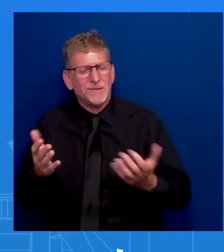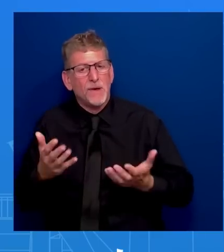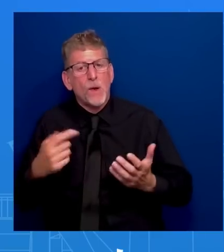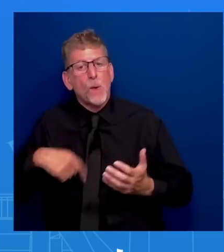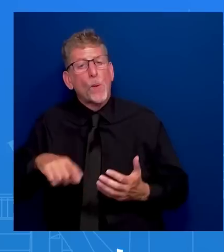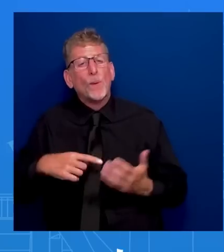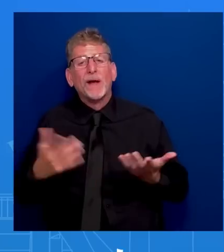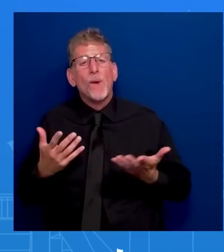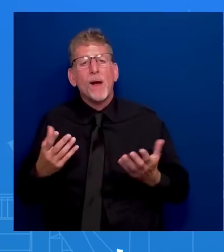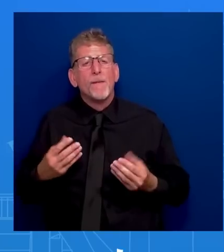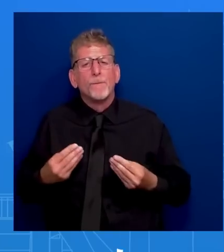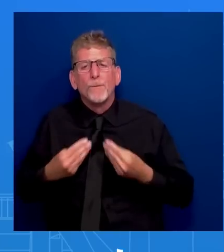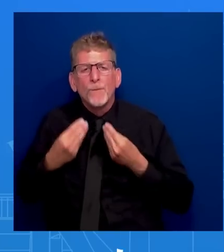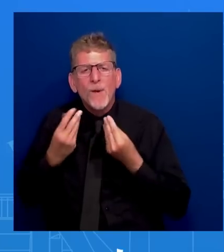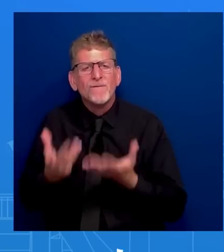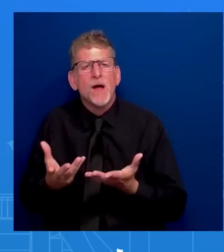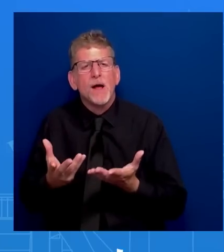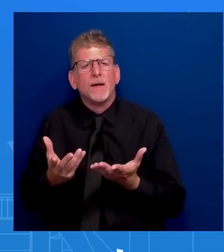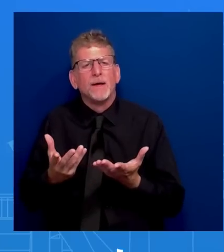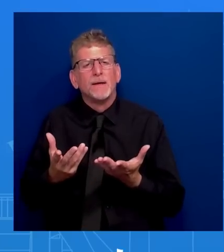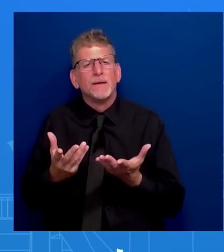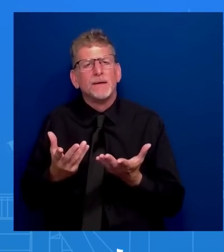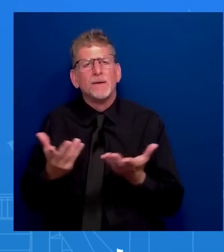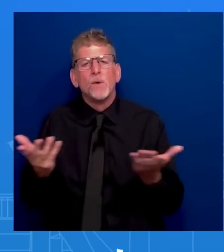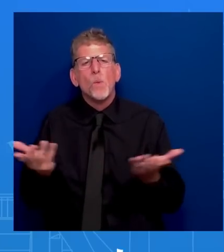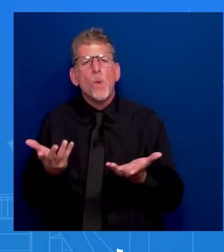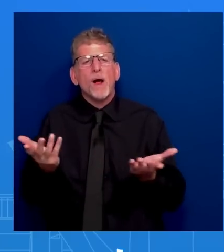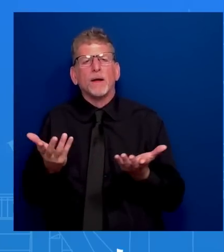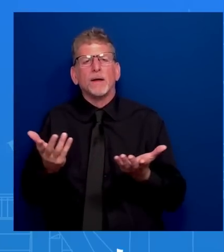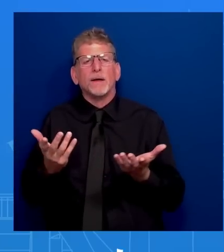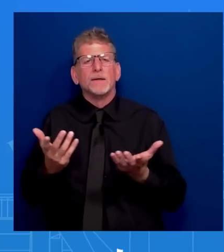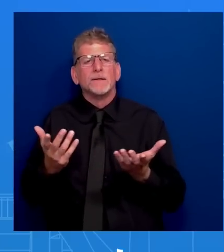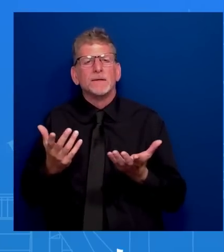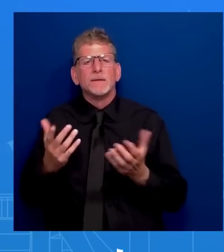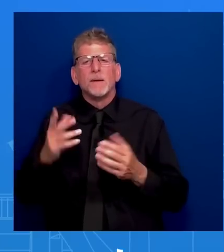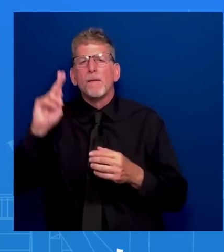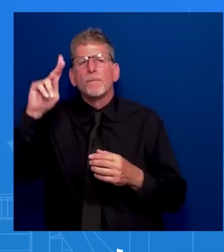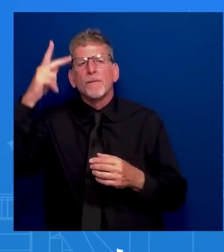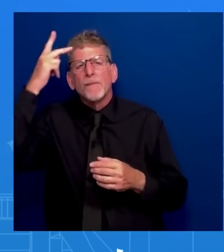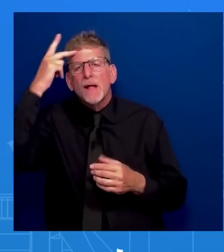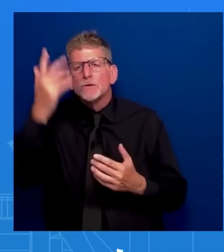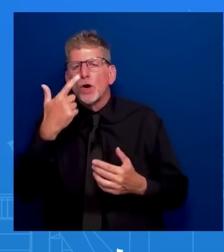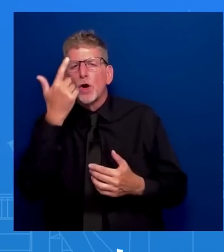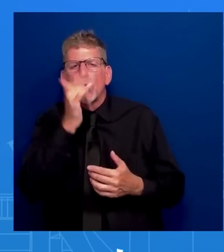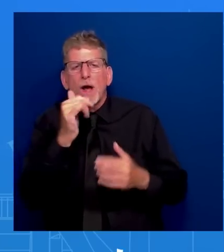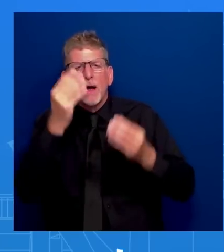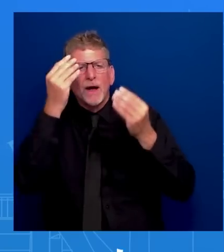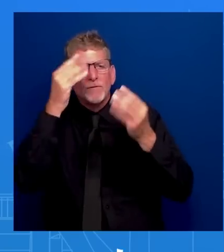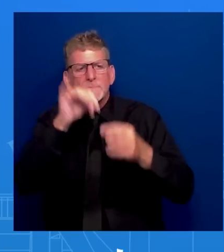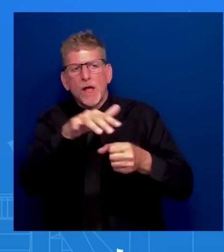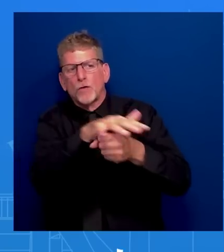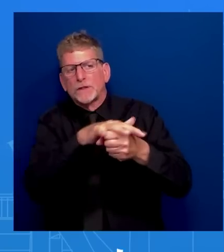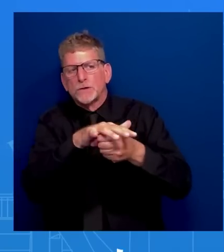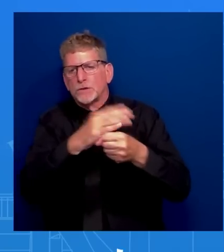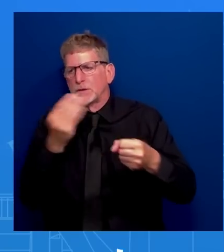what the geopolitics looks like in the region, in that country, the national security components